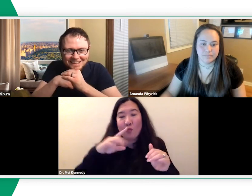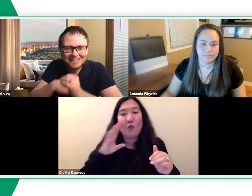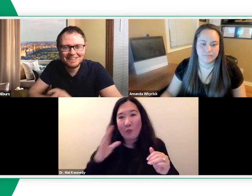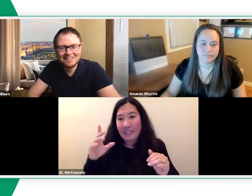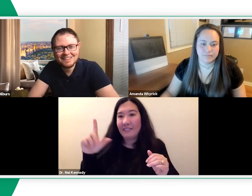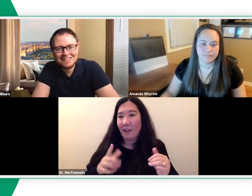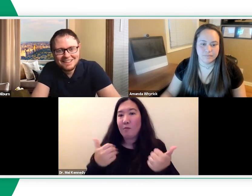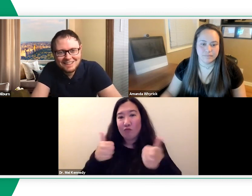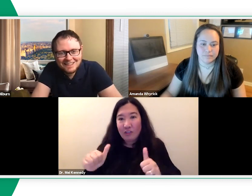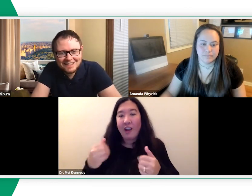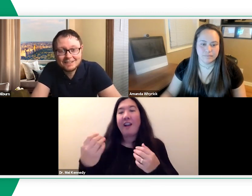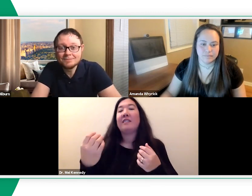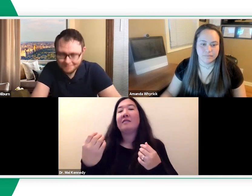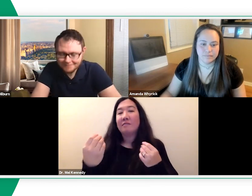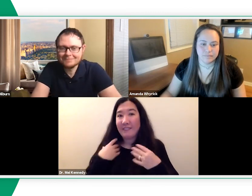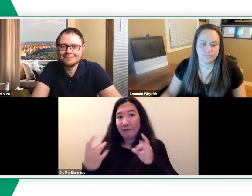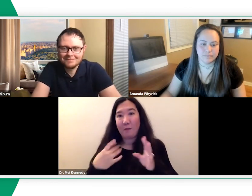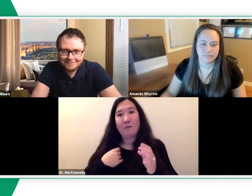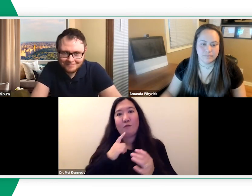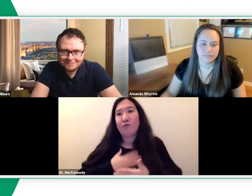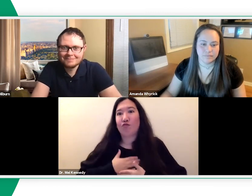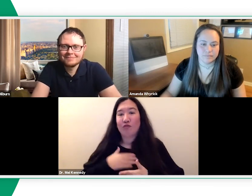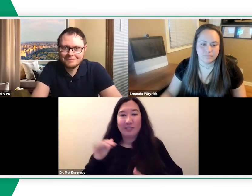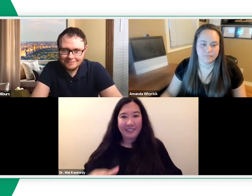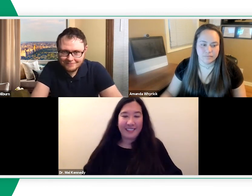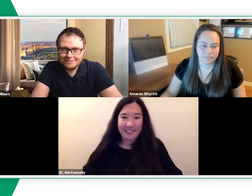Awesome. For last words, I want to say I really hope you all download